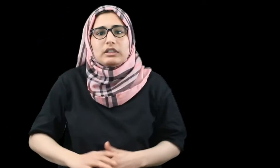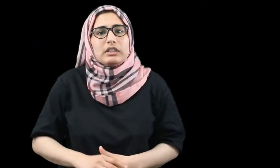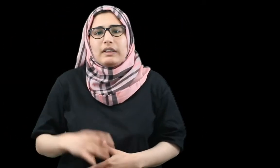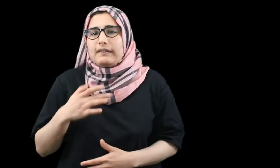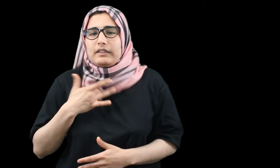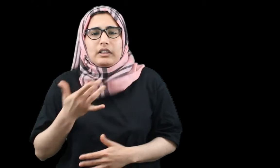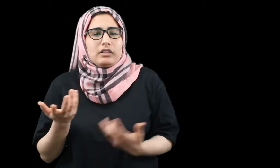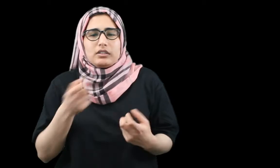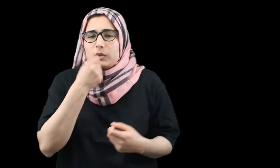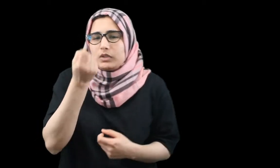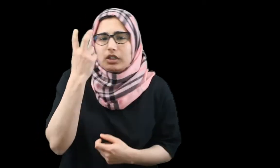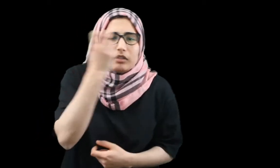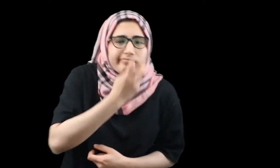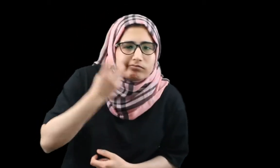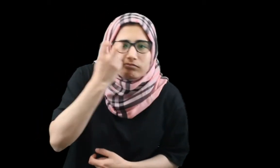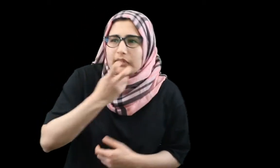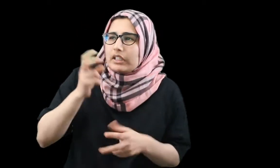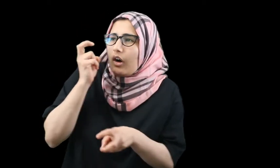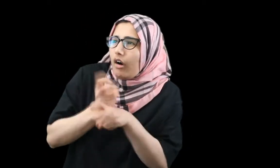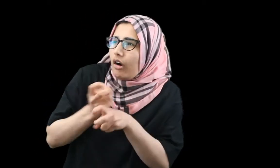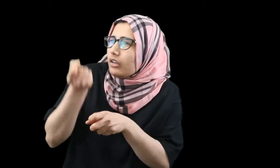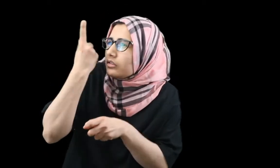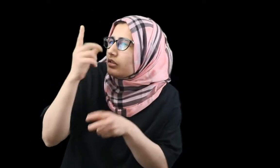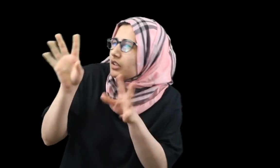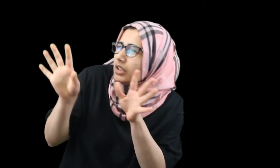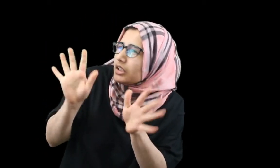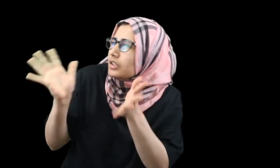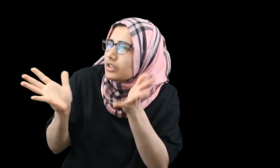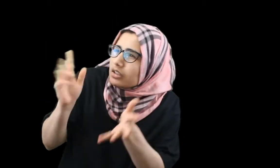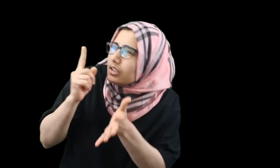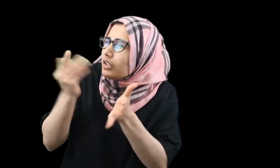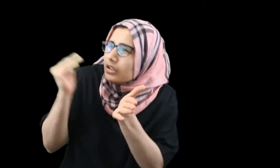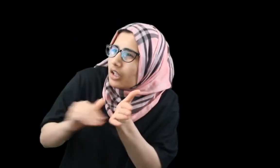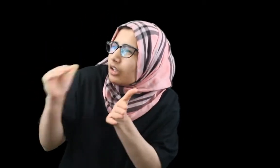I knew they were speaking to me but I couldn't hear them and